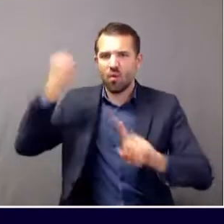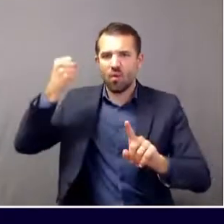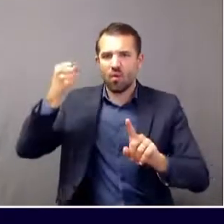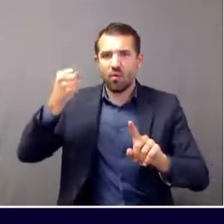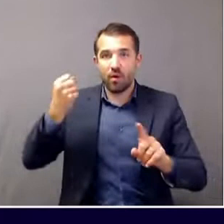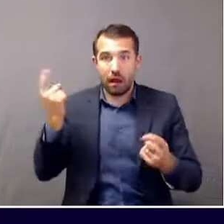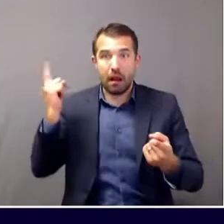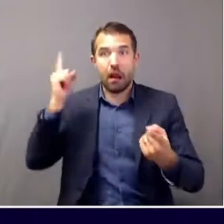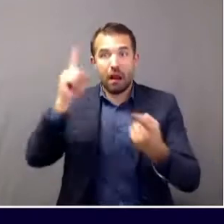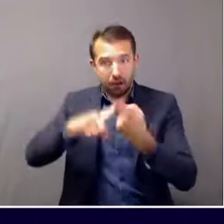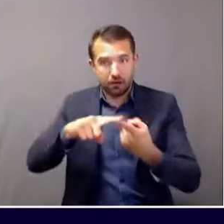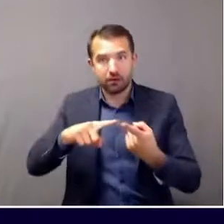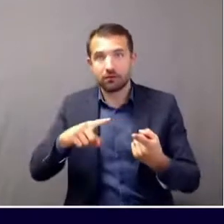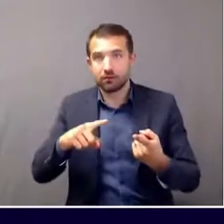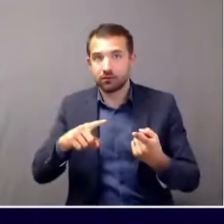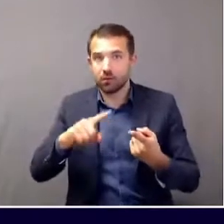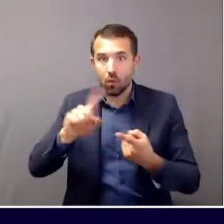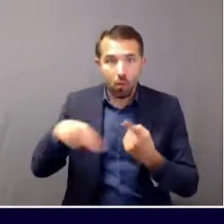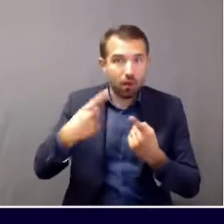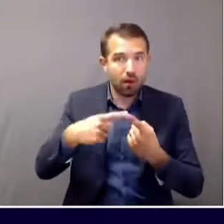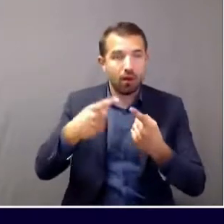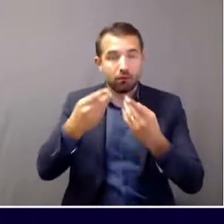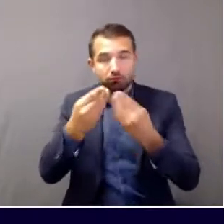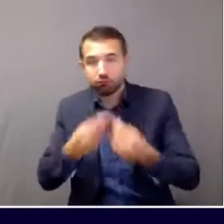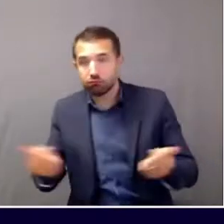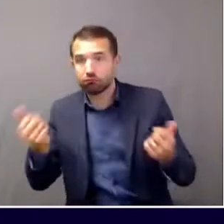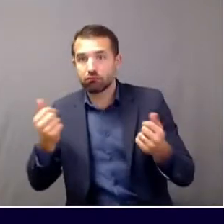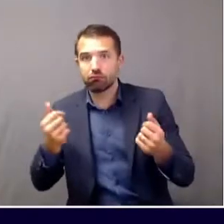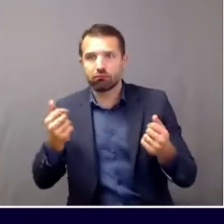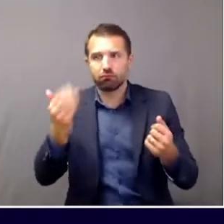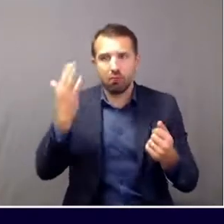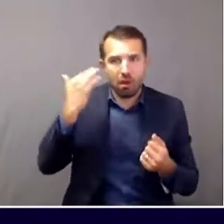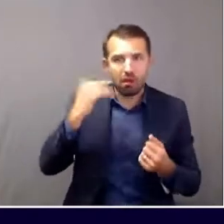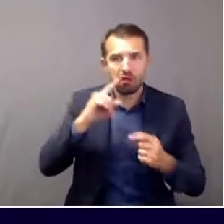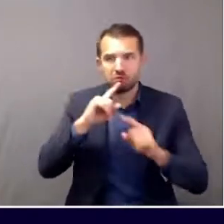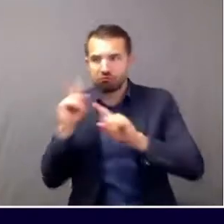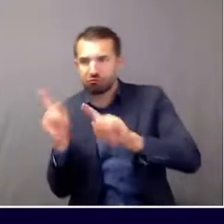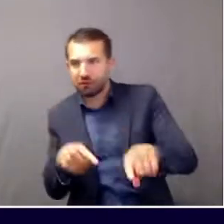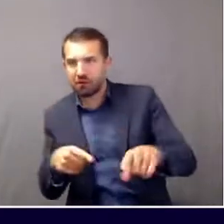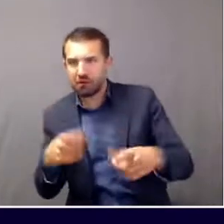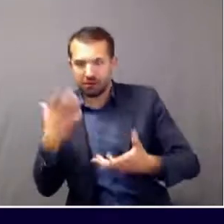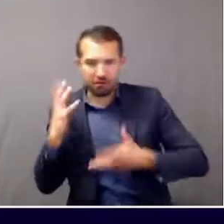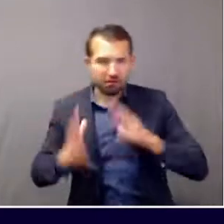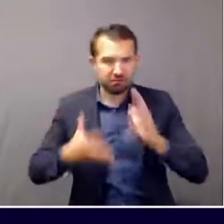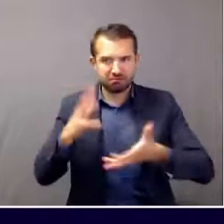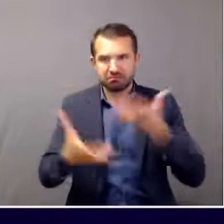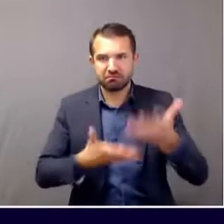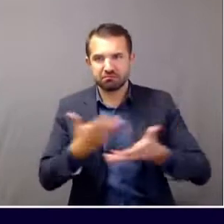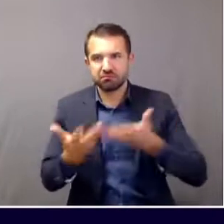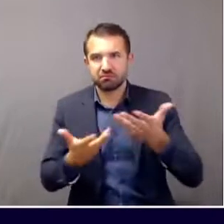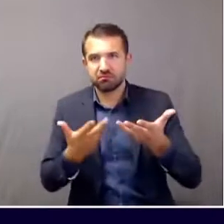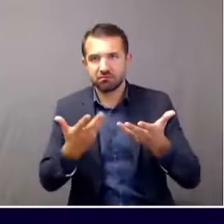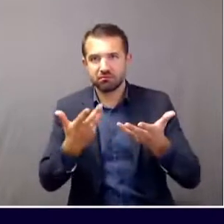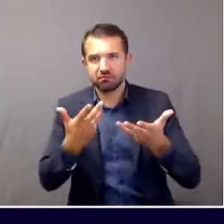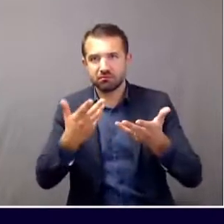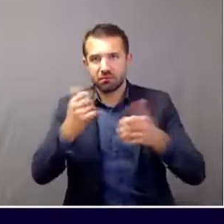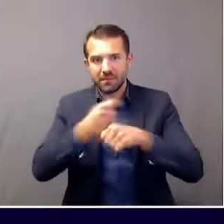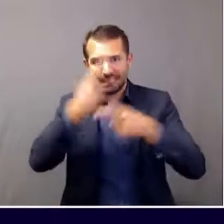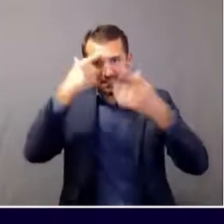how does that work it's a great question Amy and it is very is